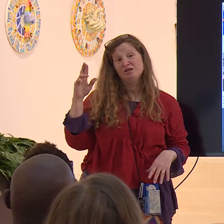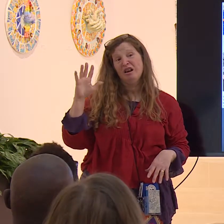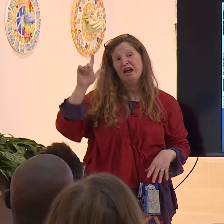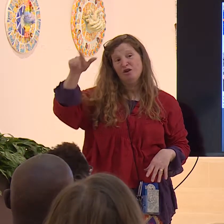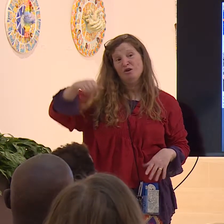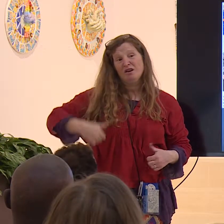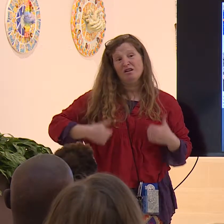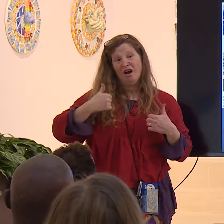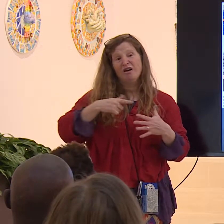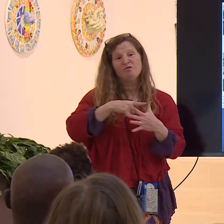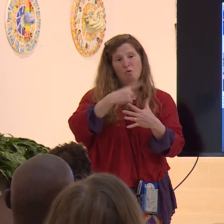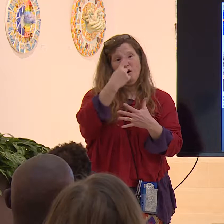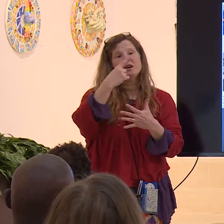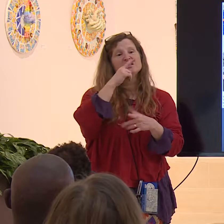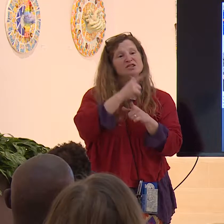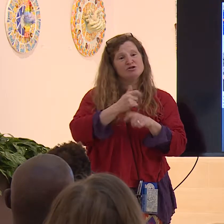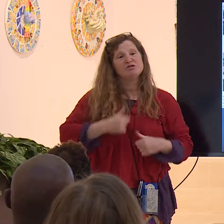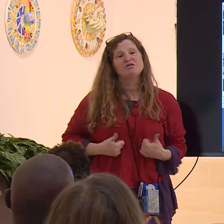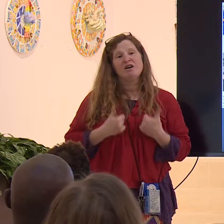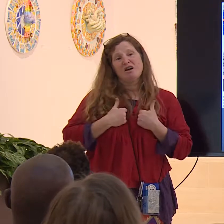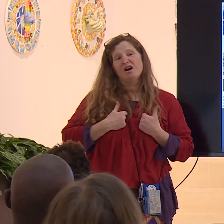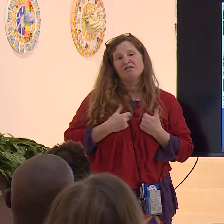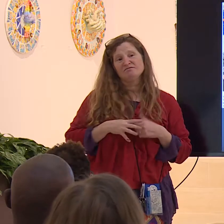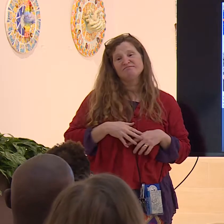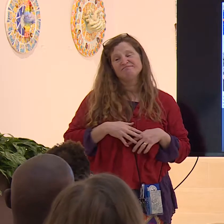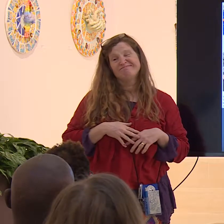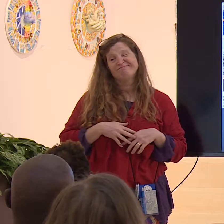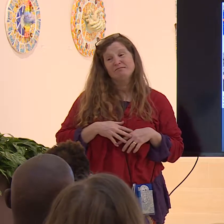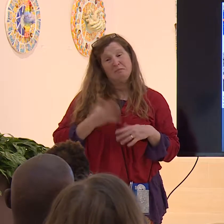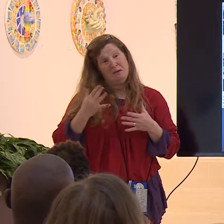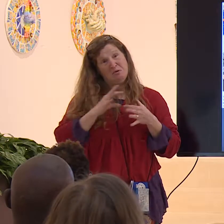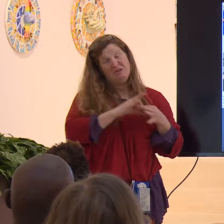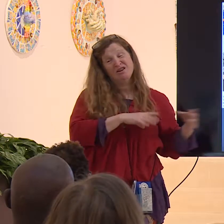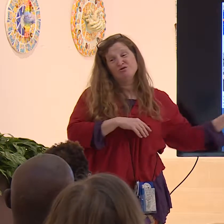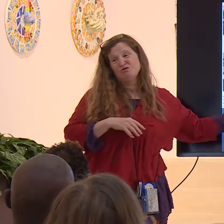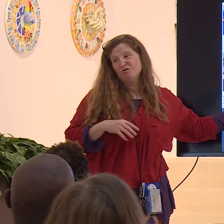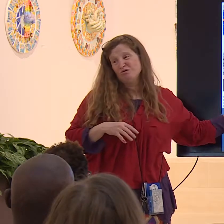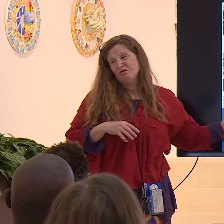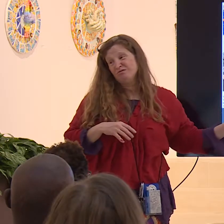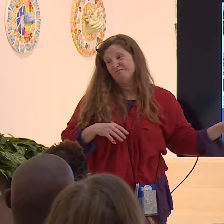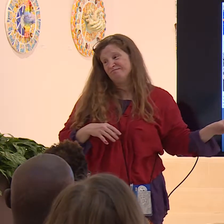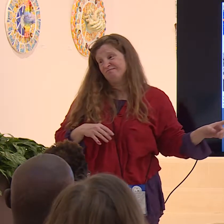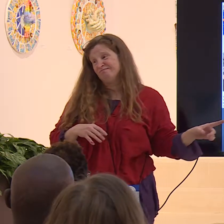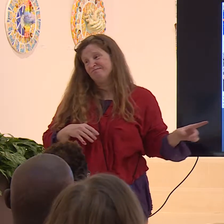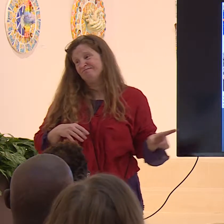Four of these children ended up passing away from breast cancer. Unfortunately, only one is still living.